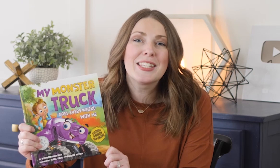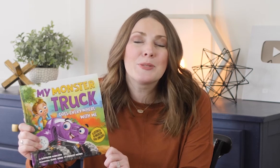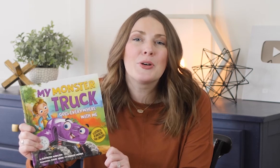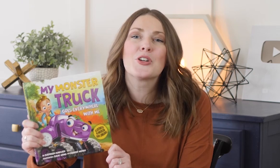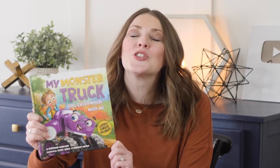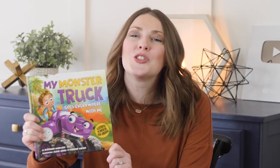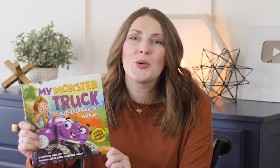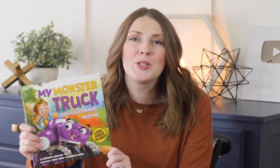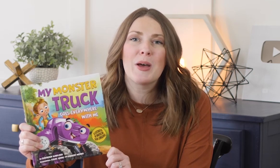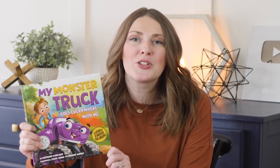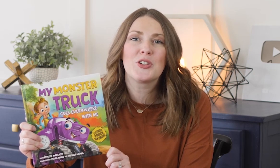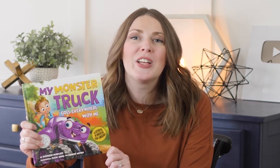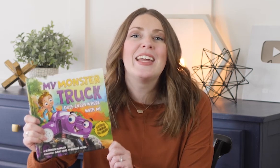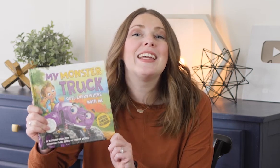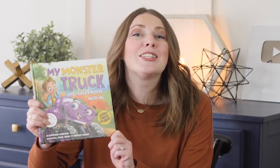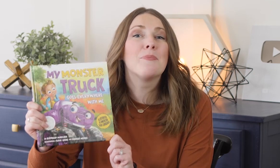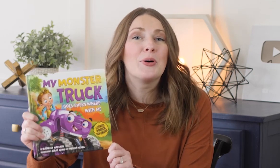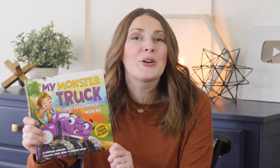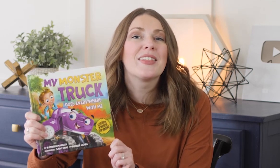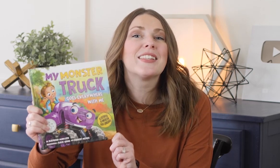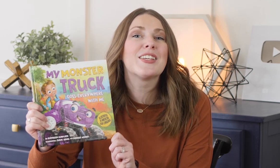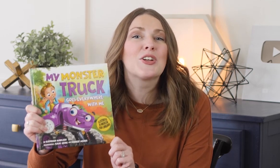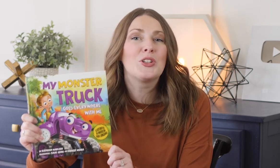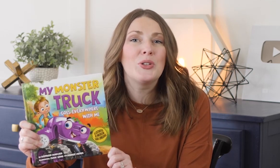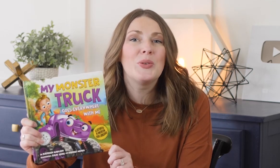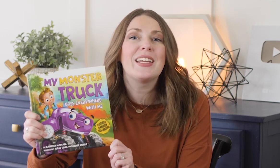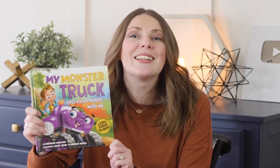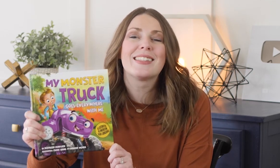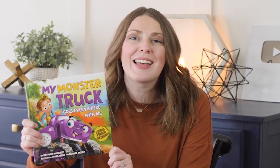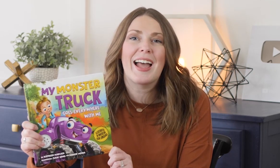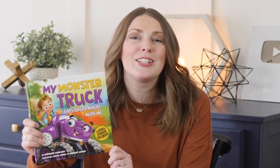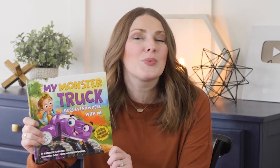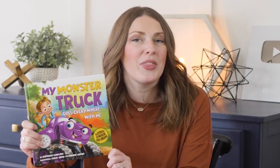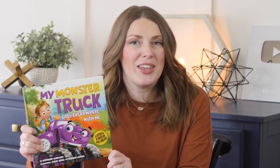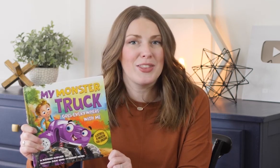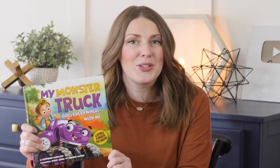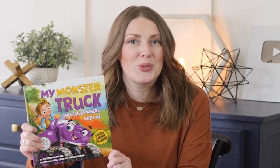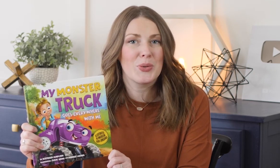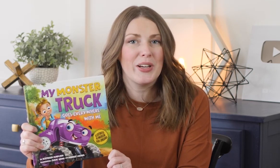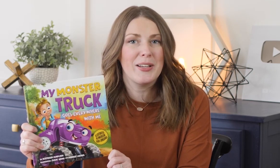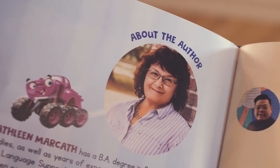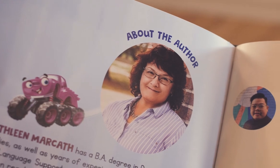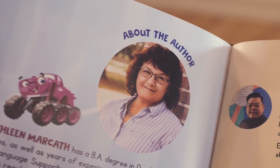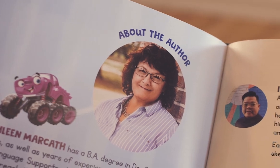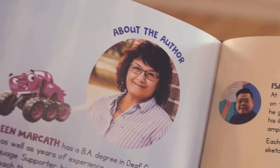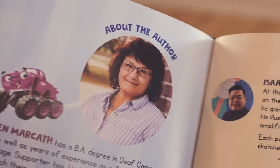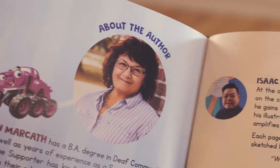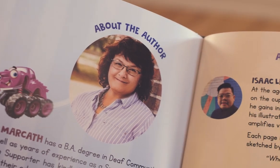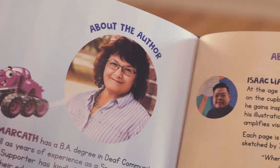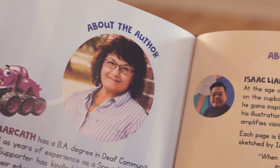this book so special, it's a book that's including signs within the story. The author of this book